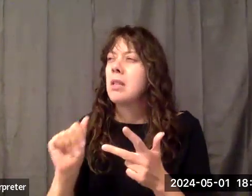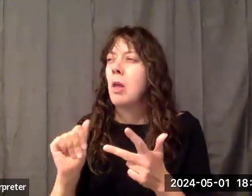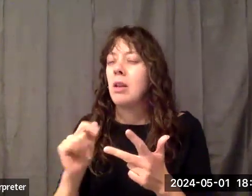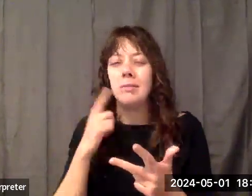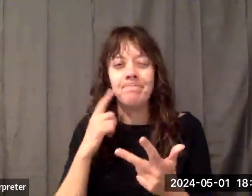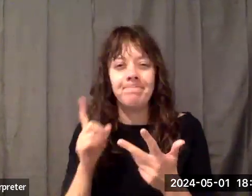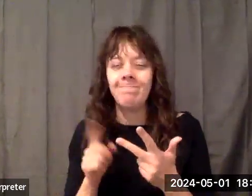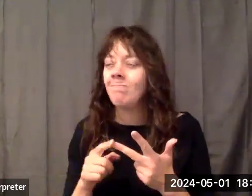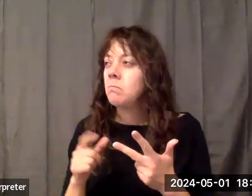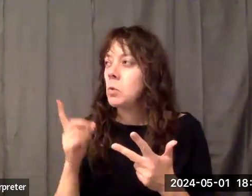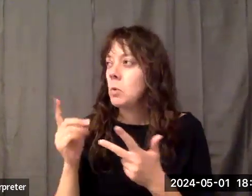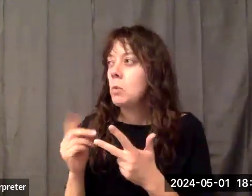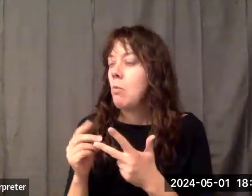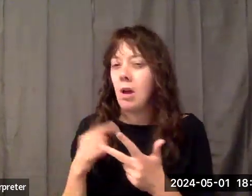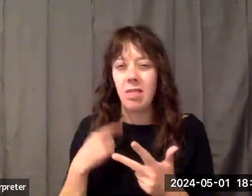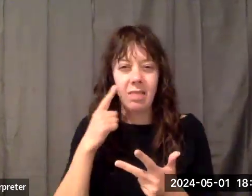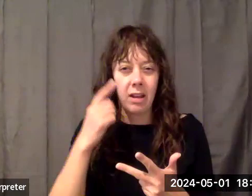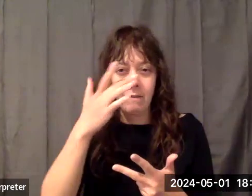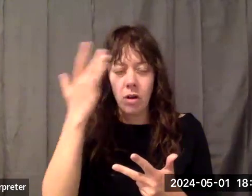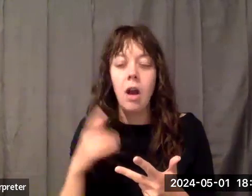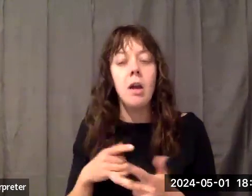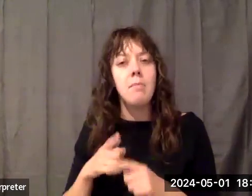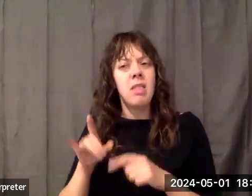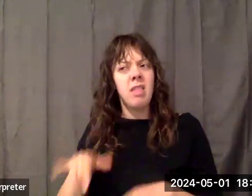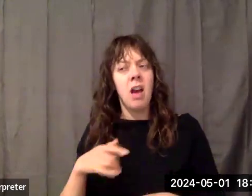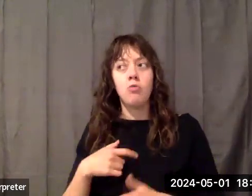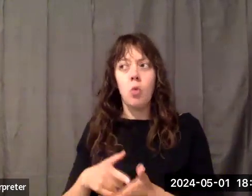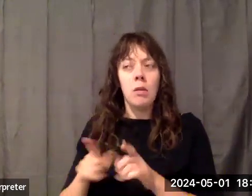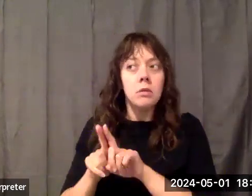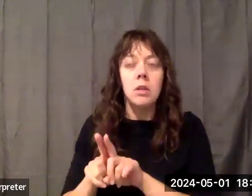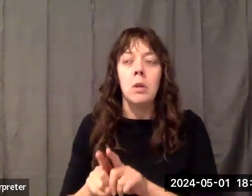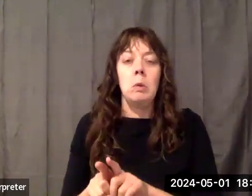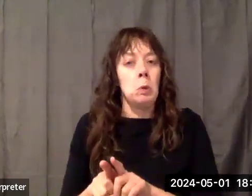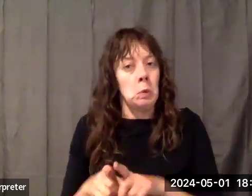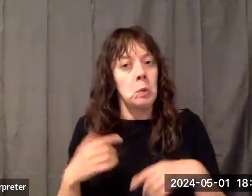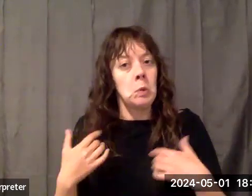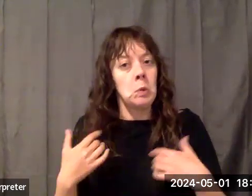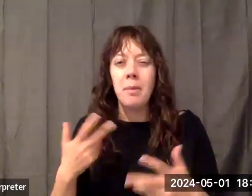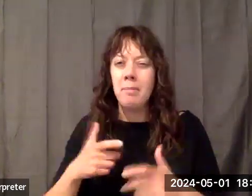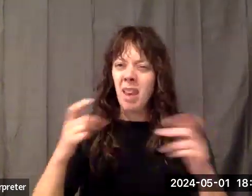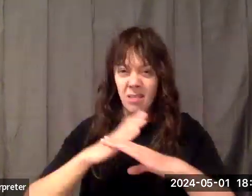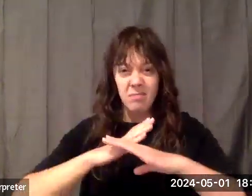This is a real barrier to being able to treat the entire person.